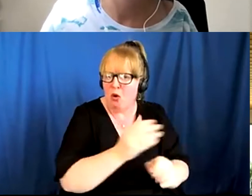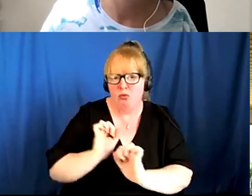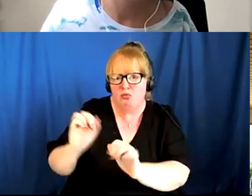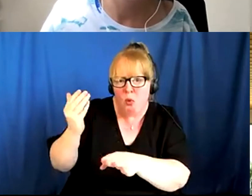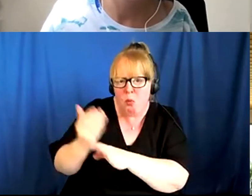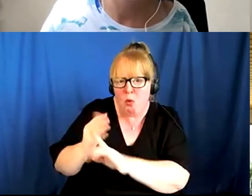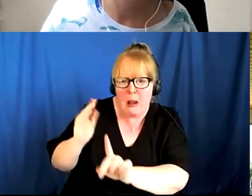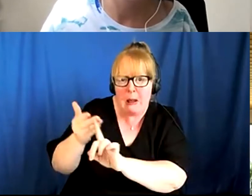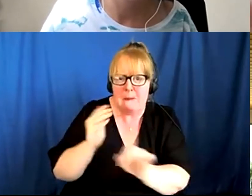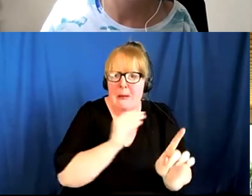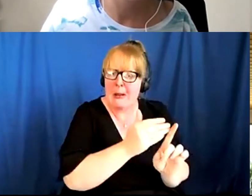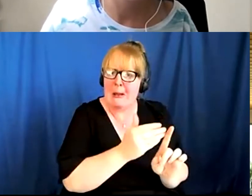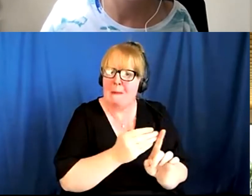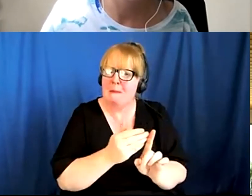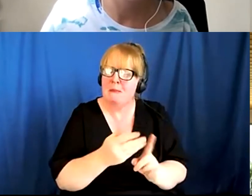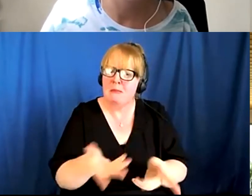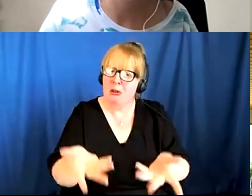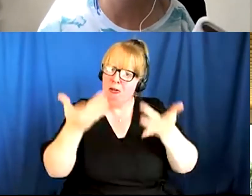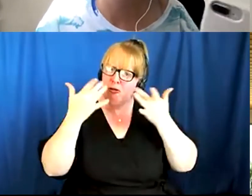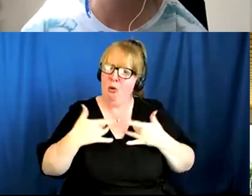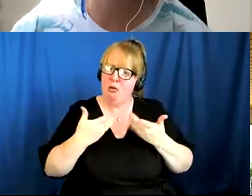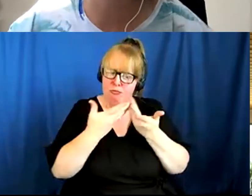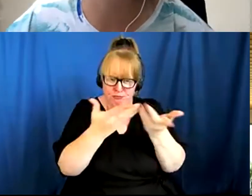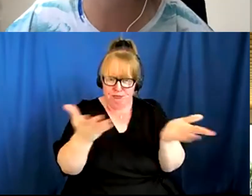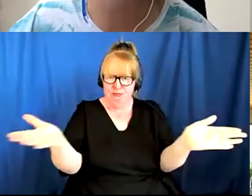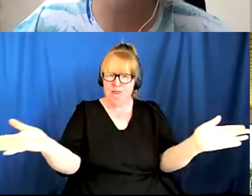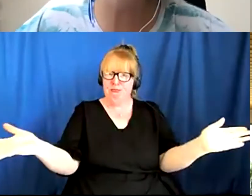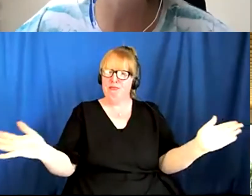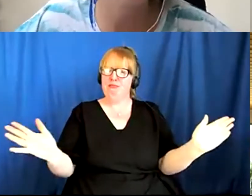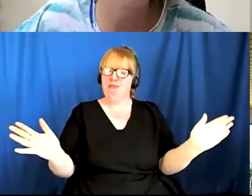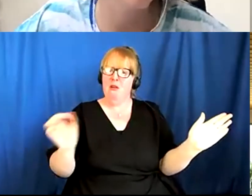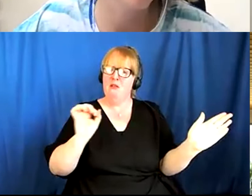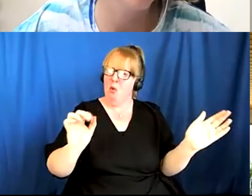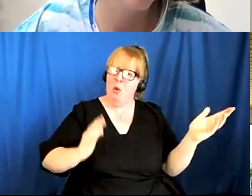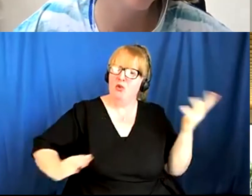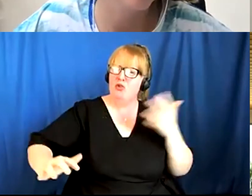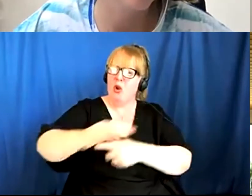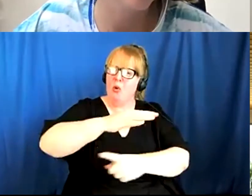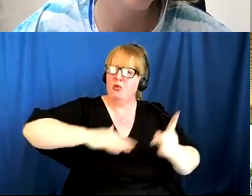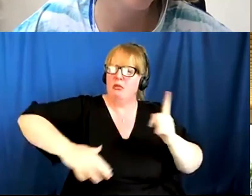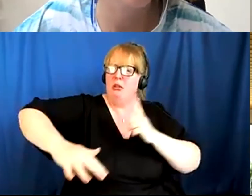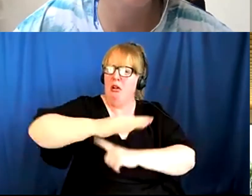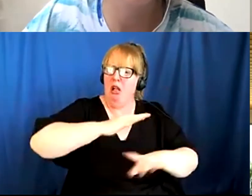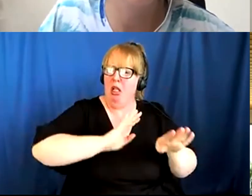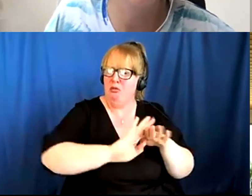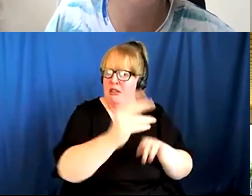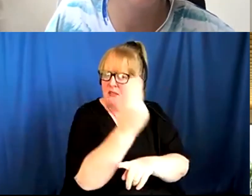the idea of the width of social practice, also. But I would perhaps also like to ask you guys,